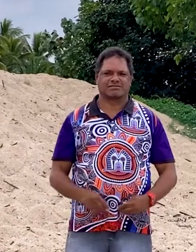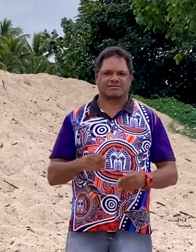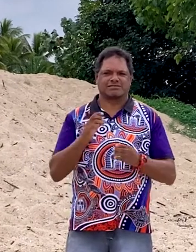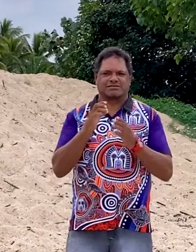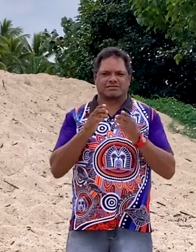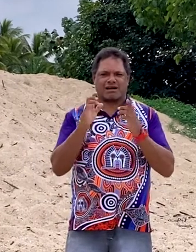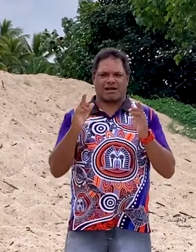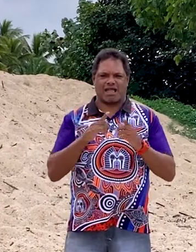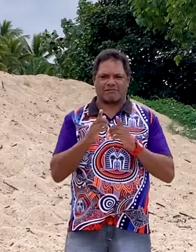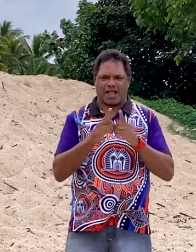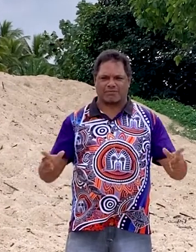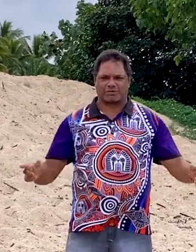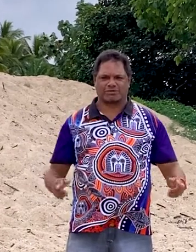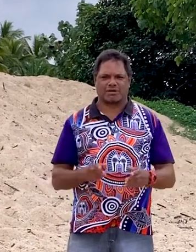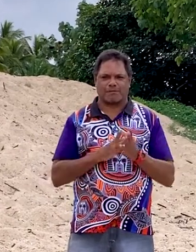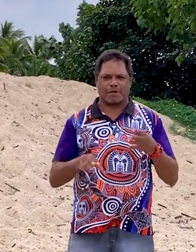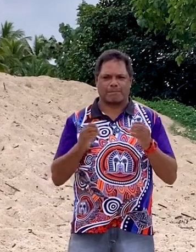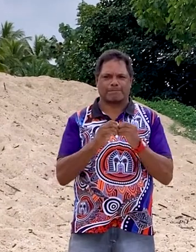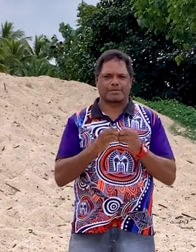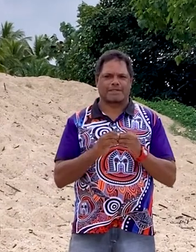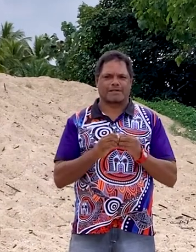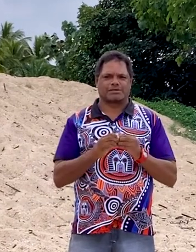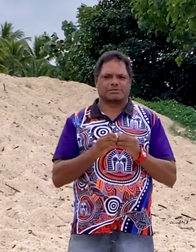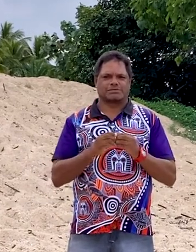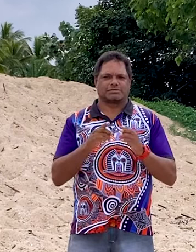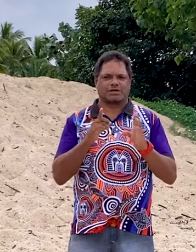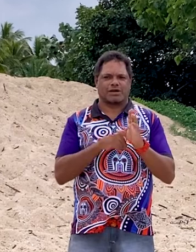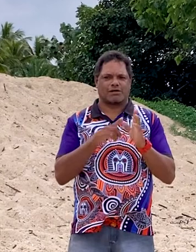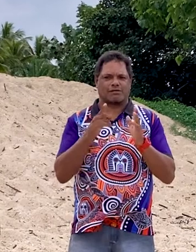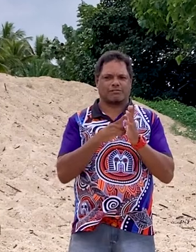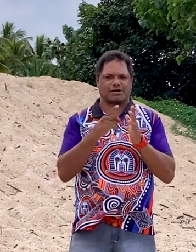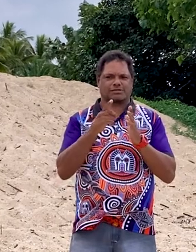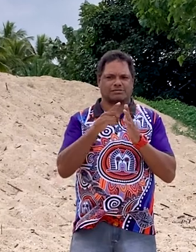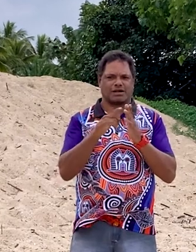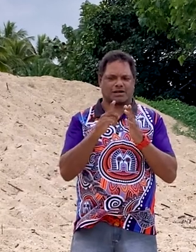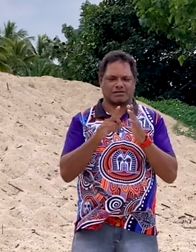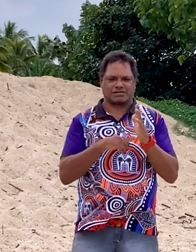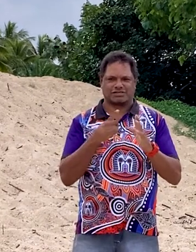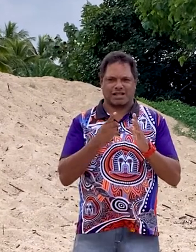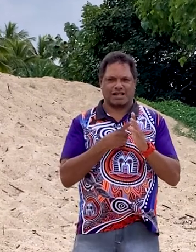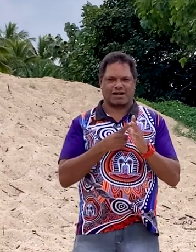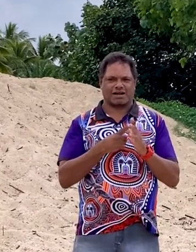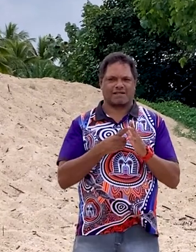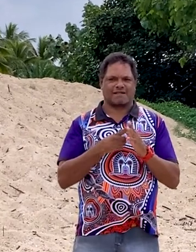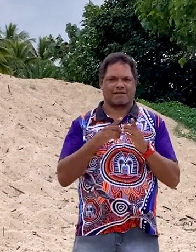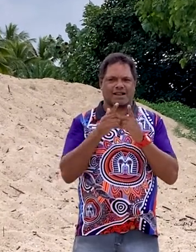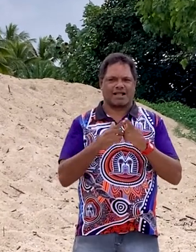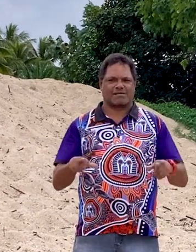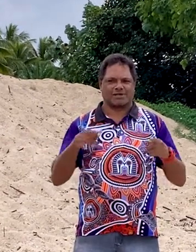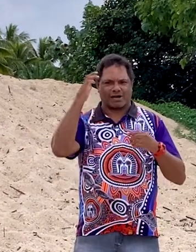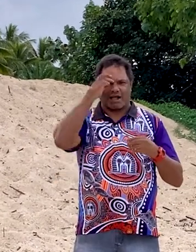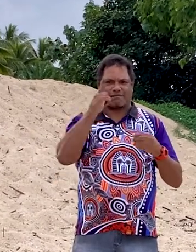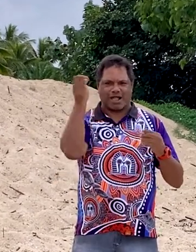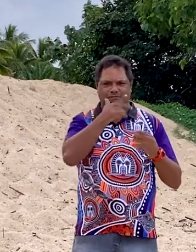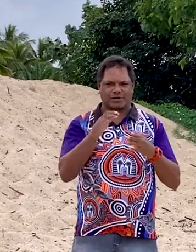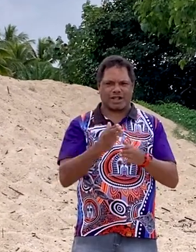I come from the Yirriganyai mob.